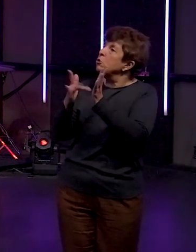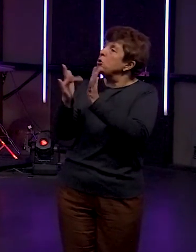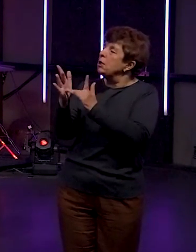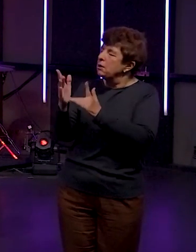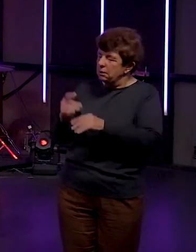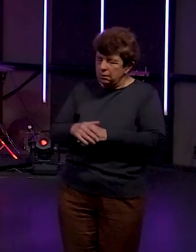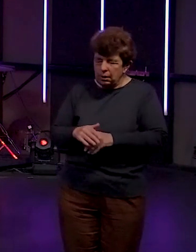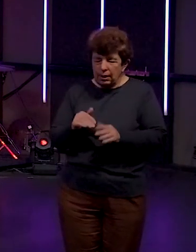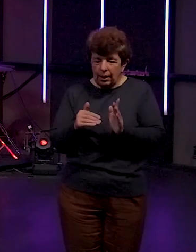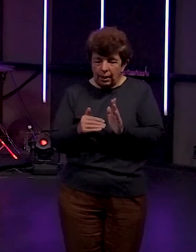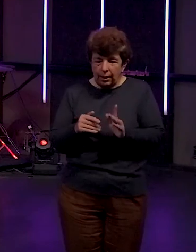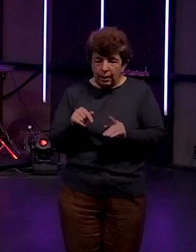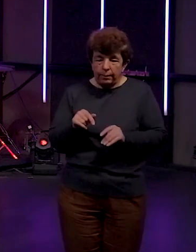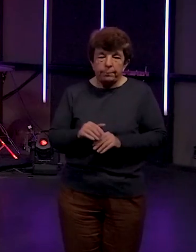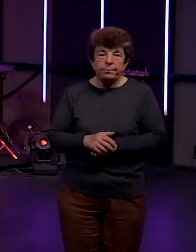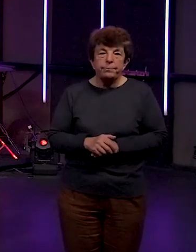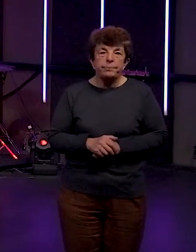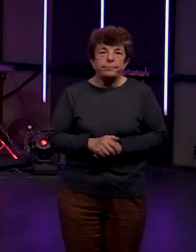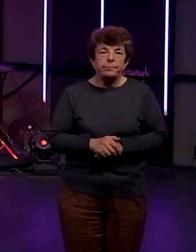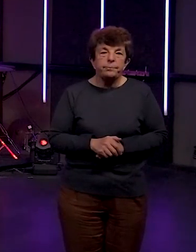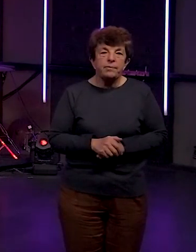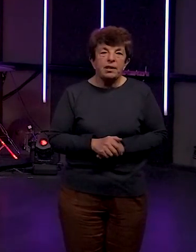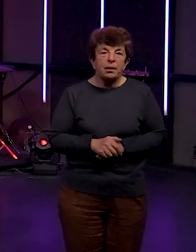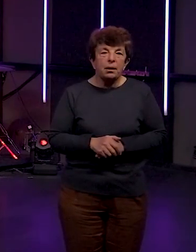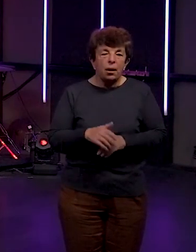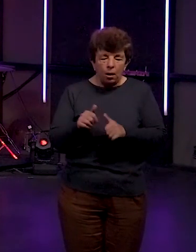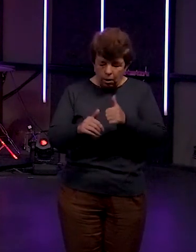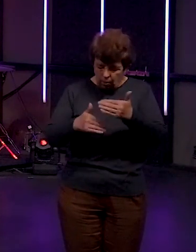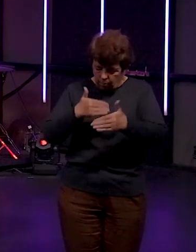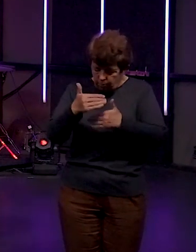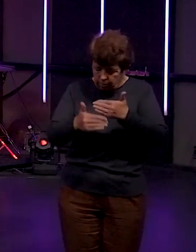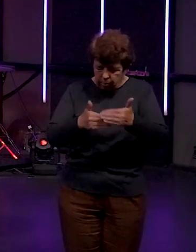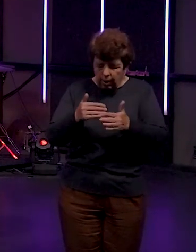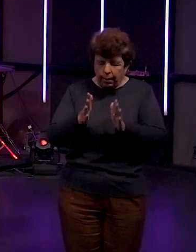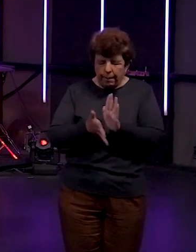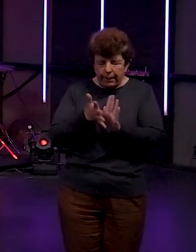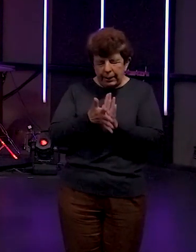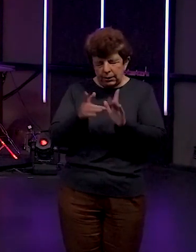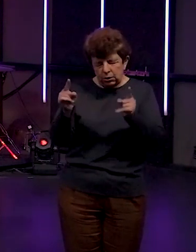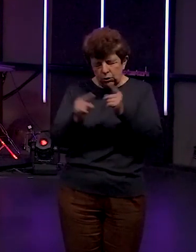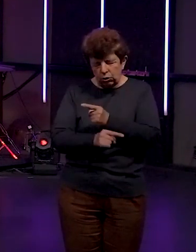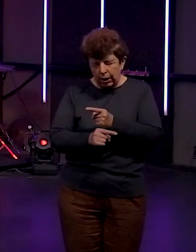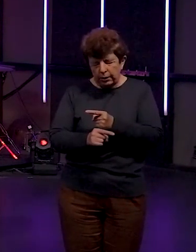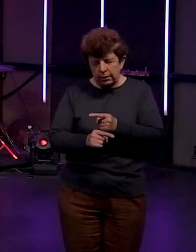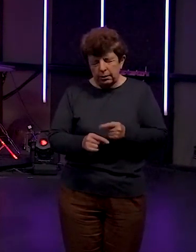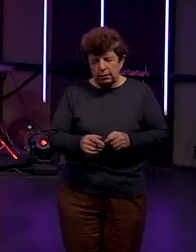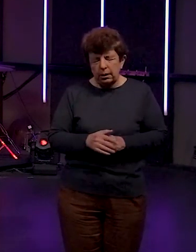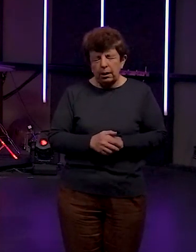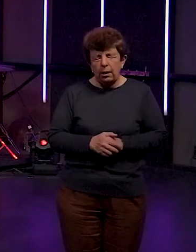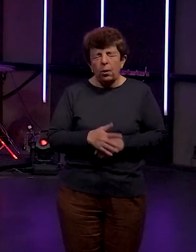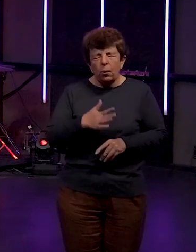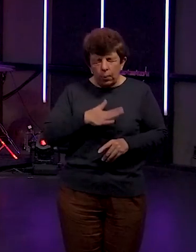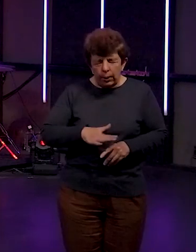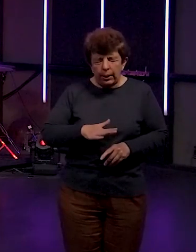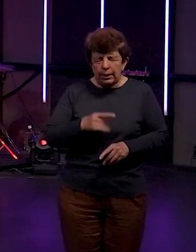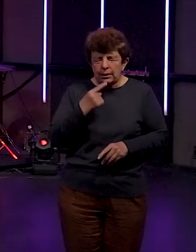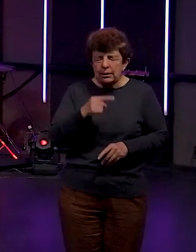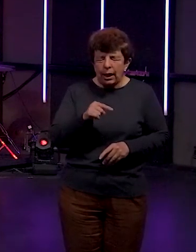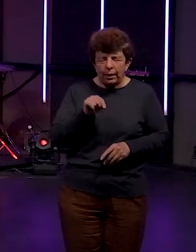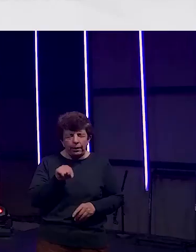here and now. Progress means change and we need to say this is that the only